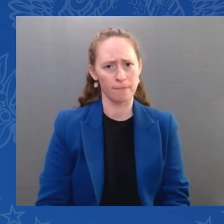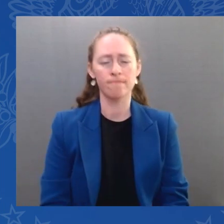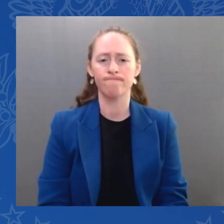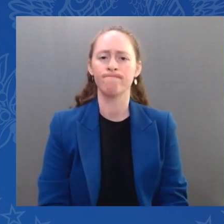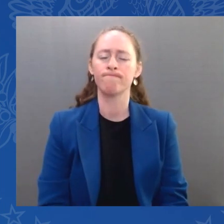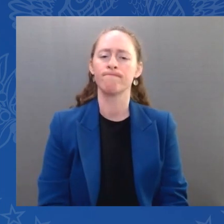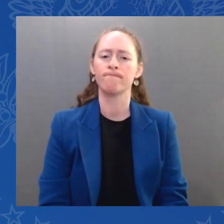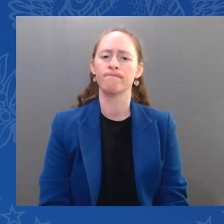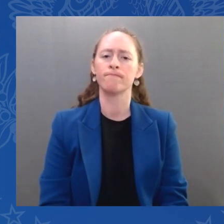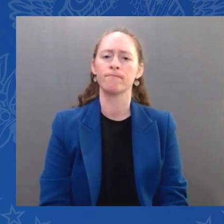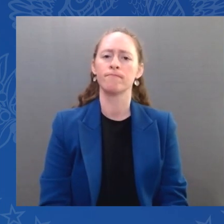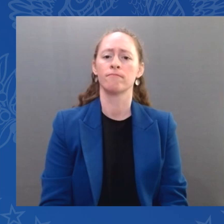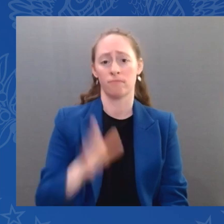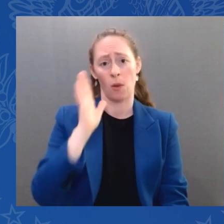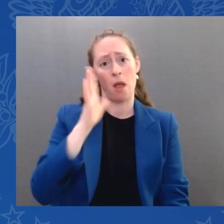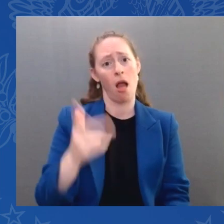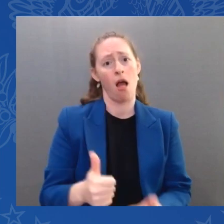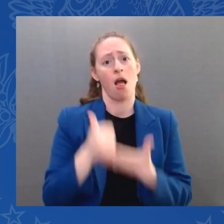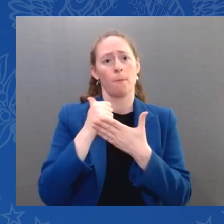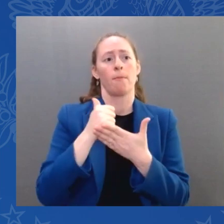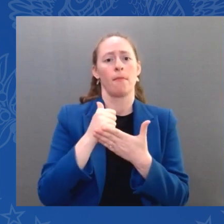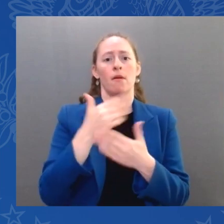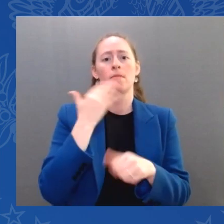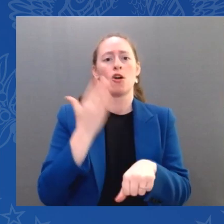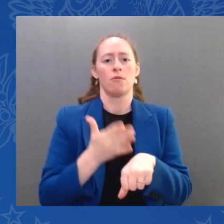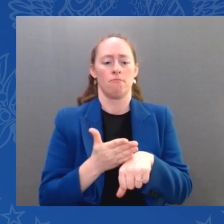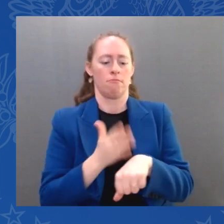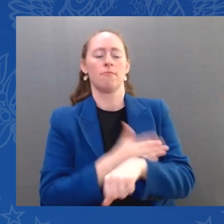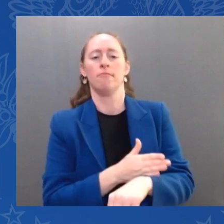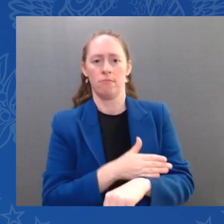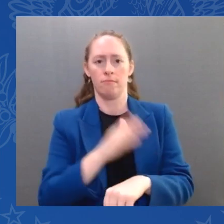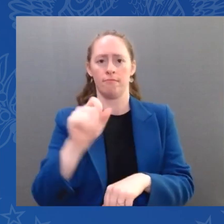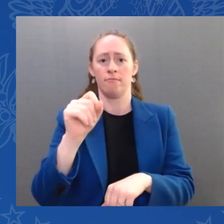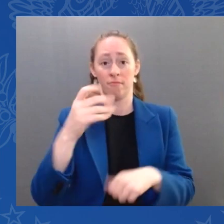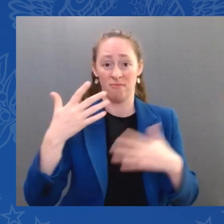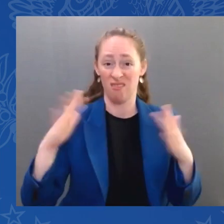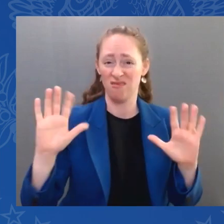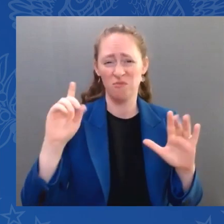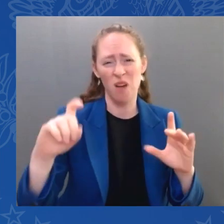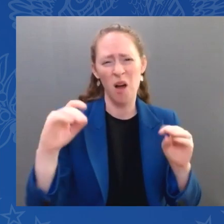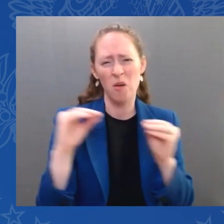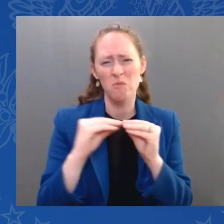We must address white supremacy and direct domestic terrorism.